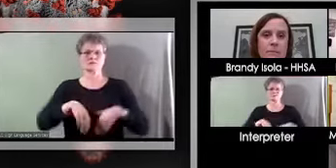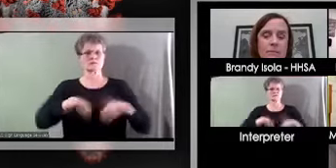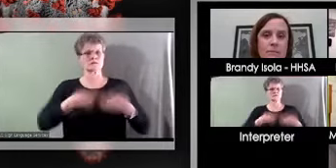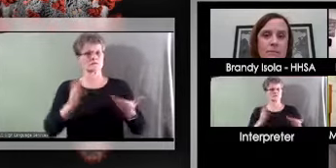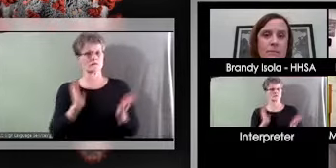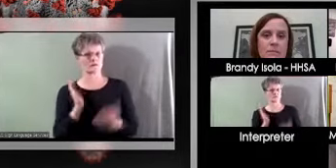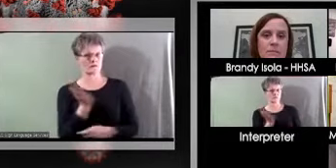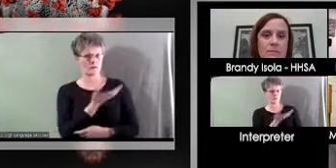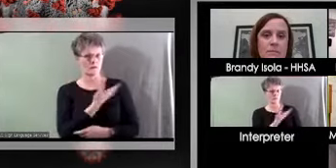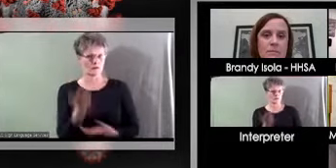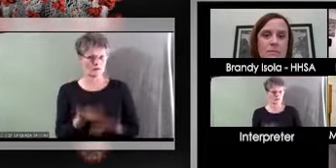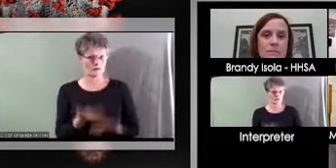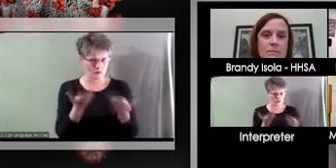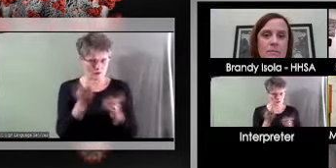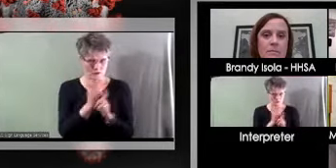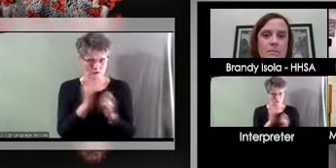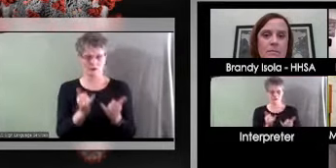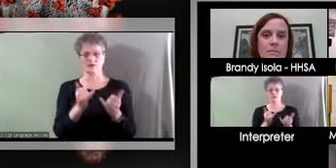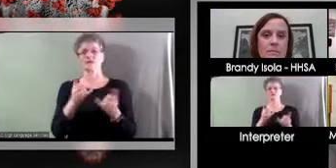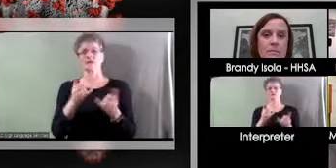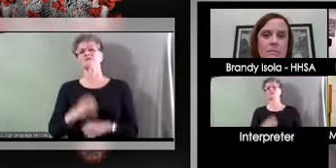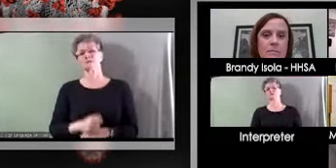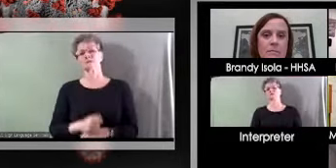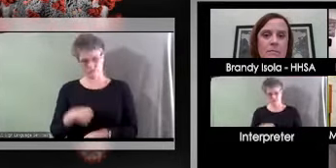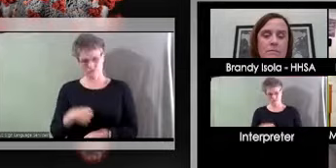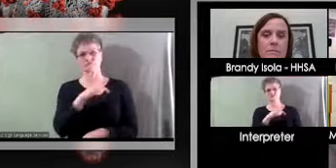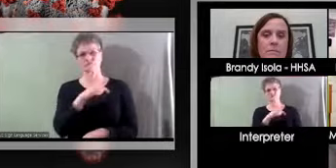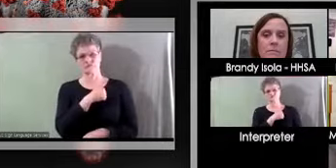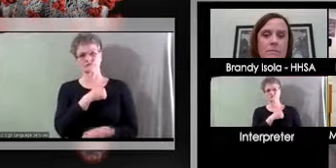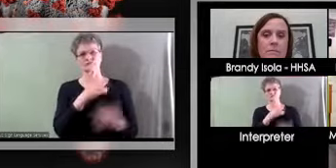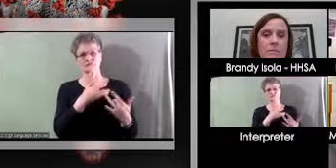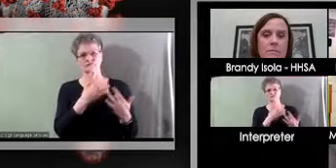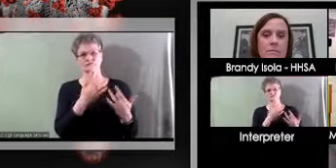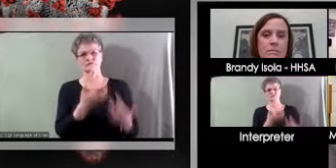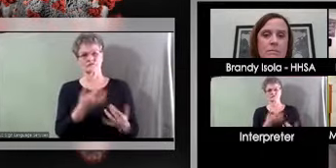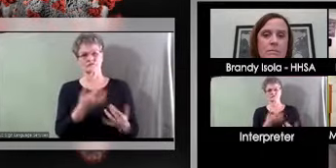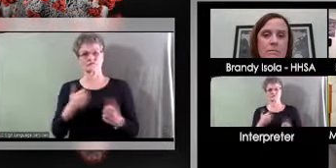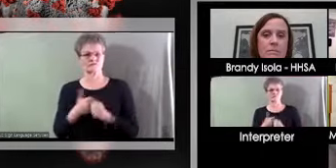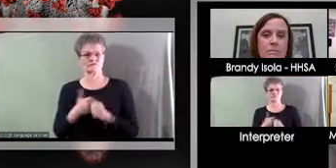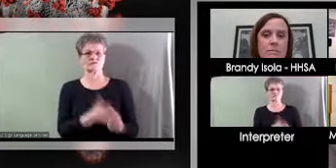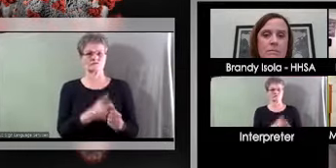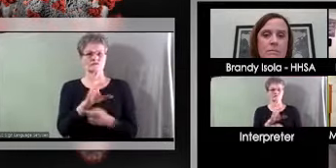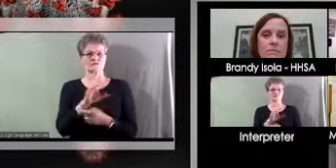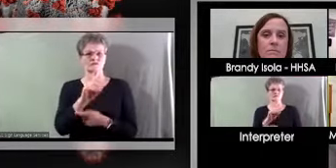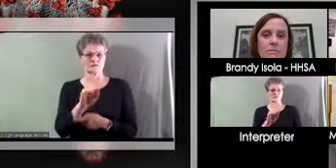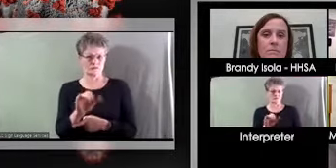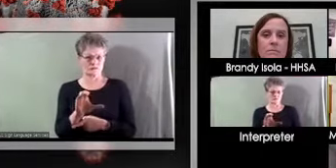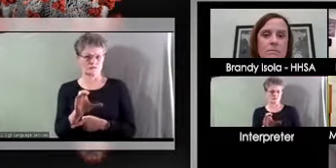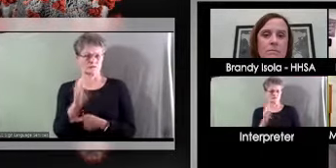just following the typical if you have a suspected or confirmed patient that needs isolation we use our